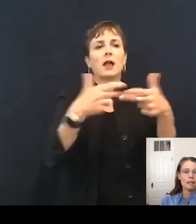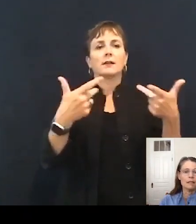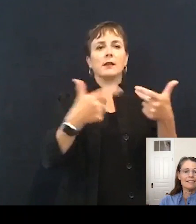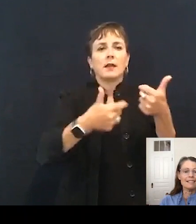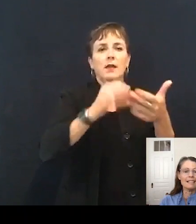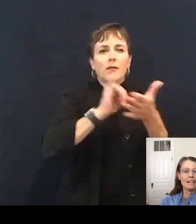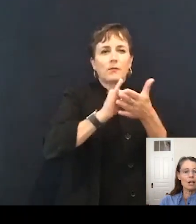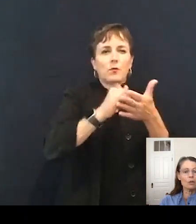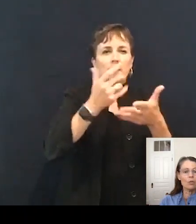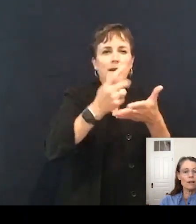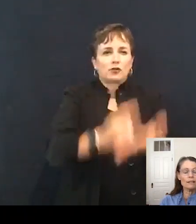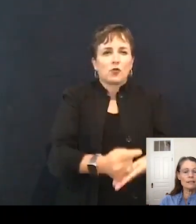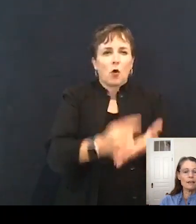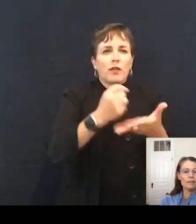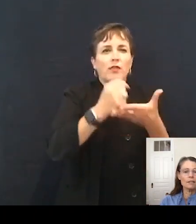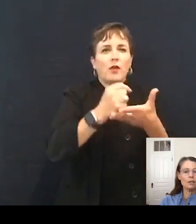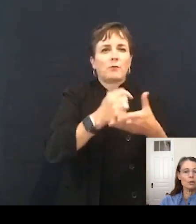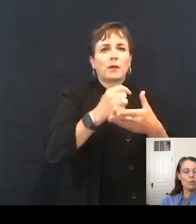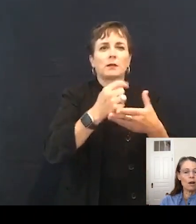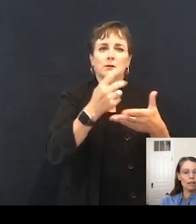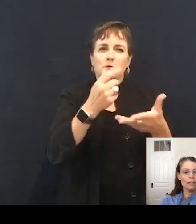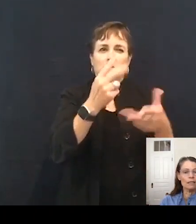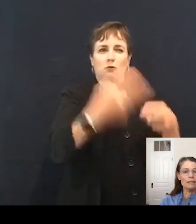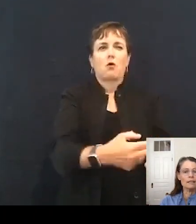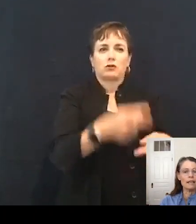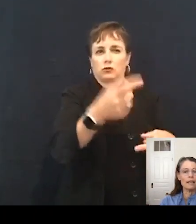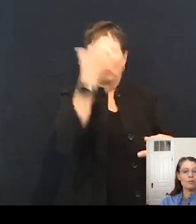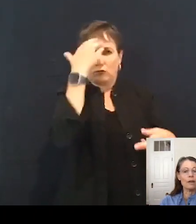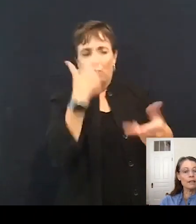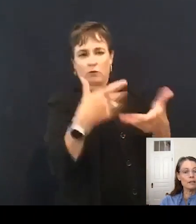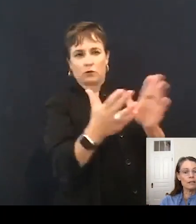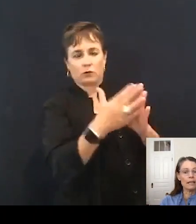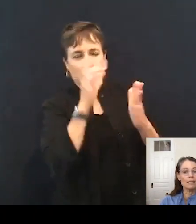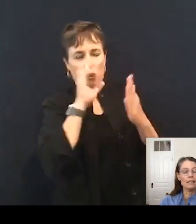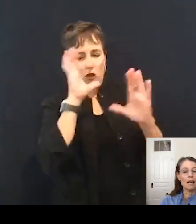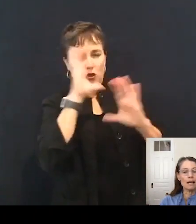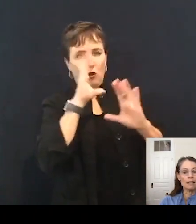CL-17-01 is a retinal antioxidant treatment for